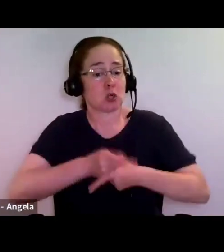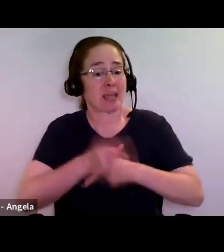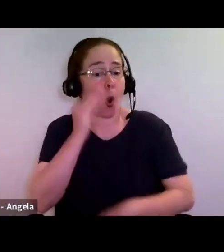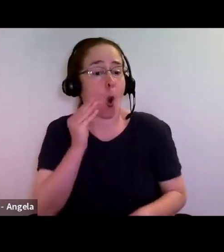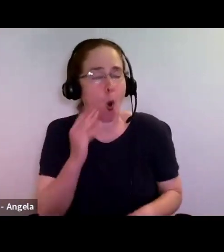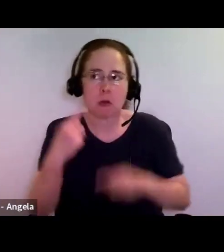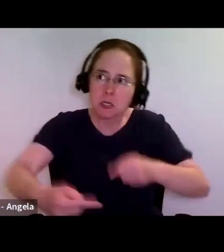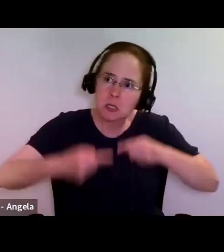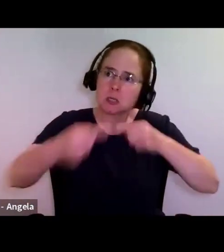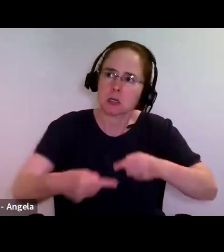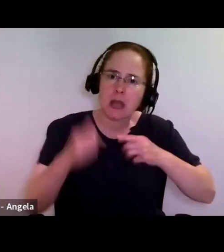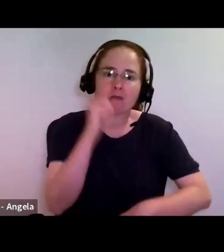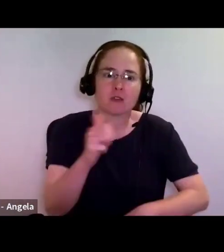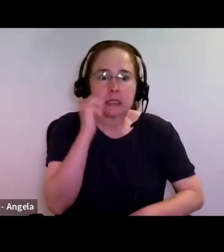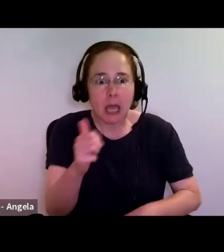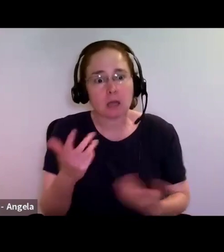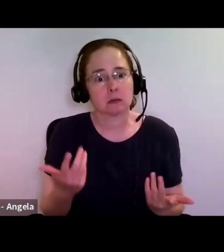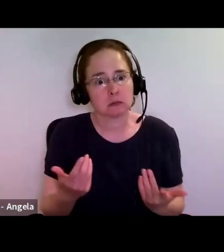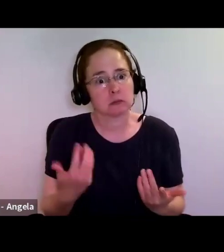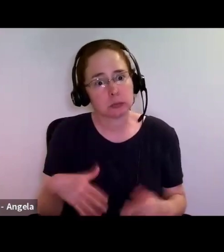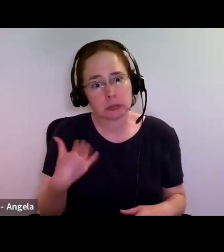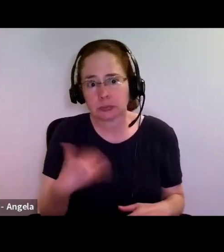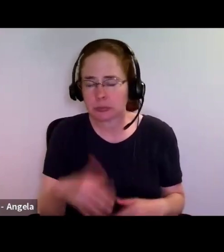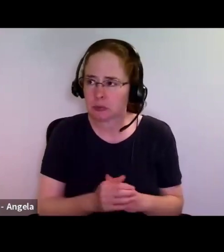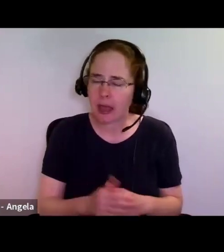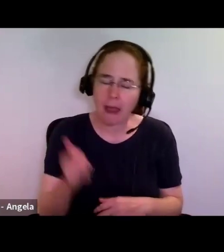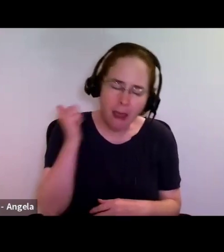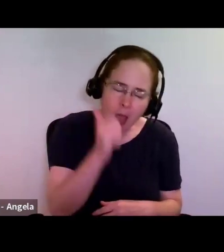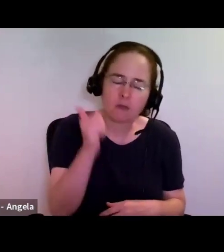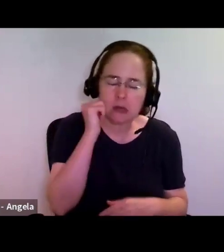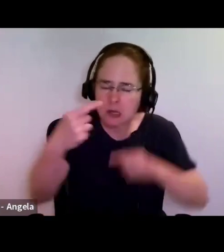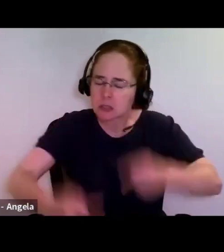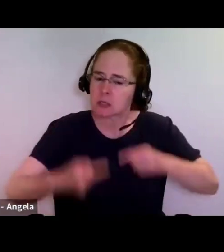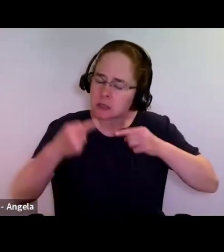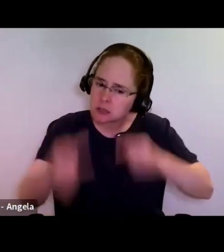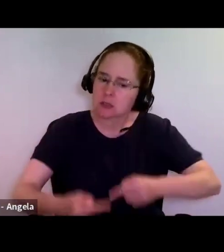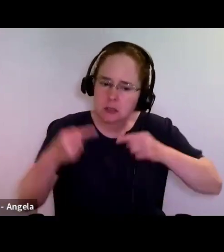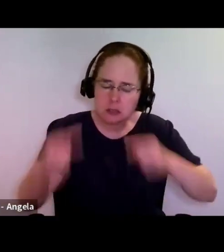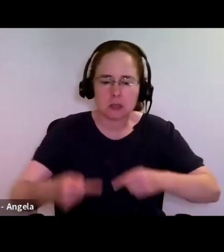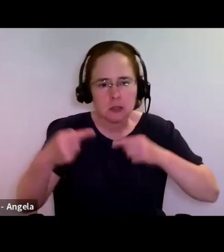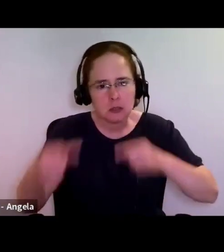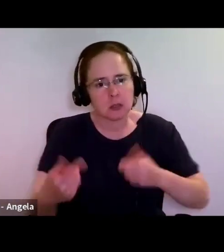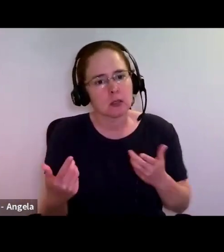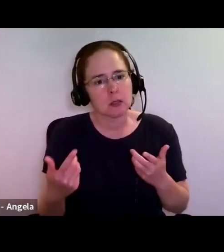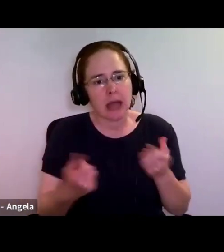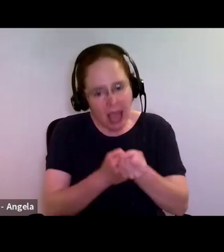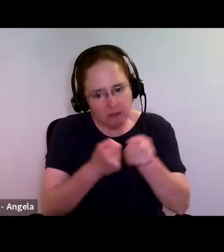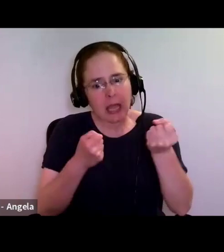be, we know that there are people with disabilities out there on a daily basis who are having to fight and advocate to